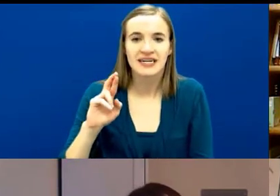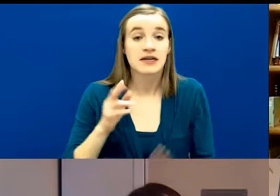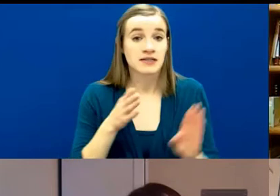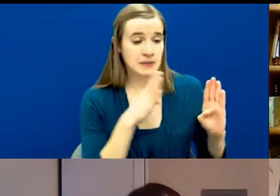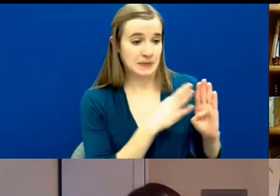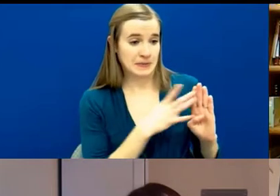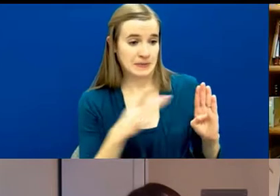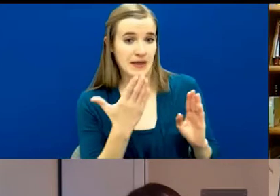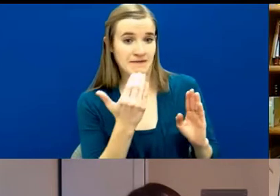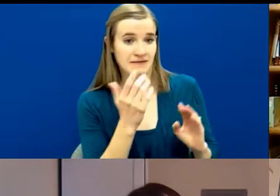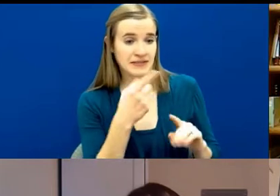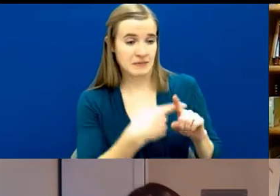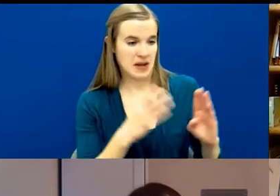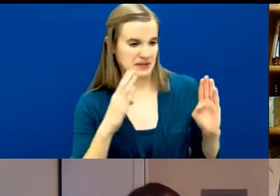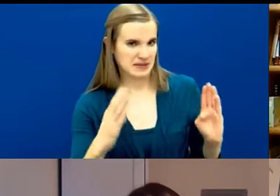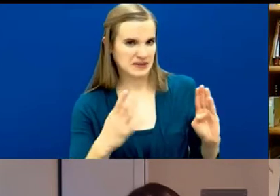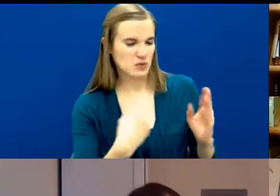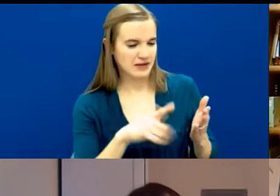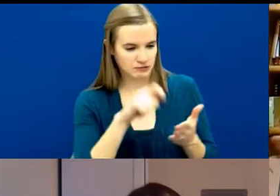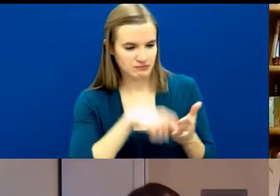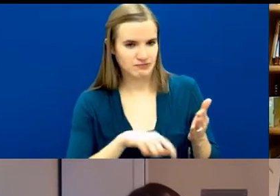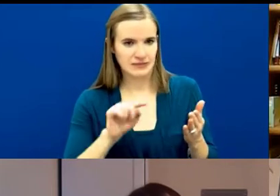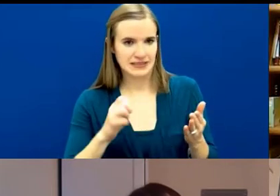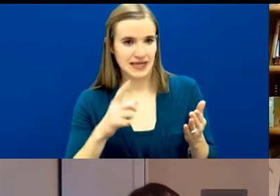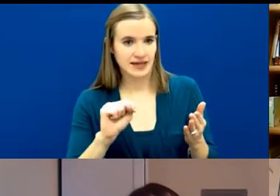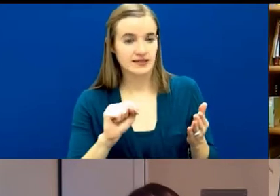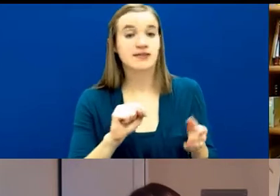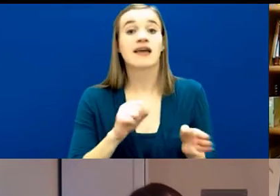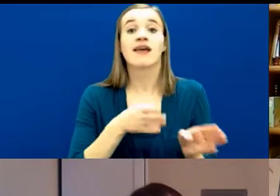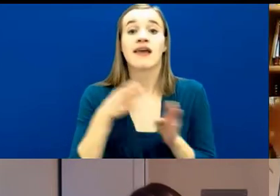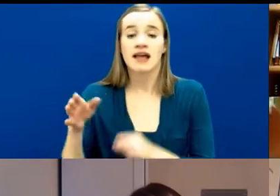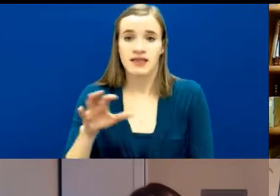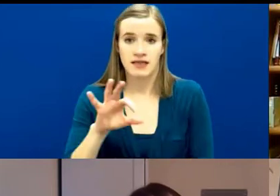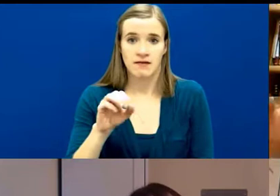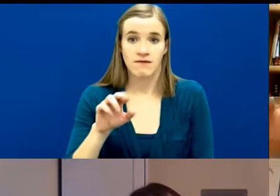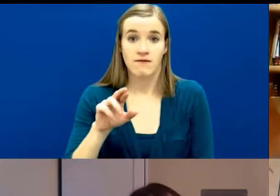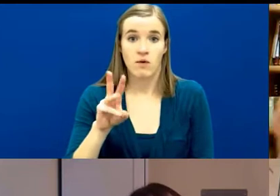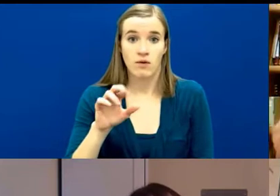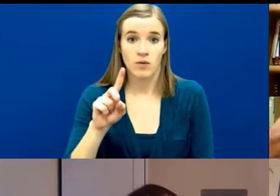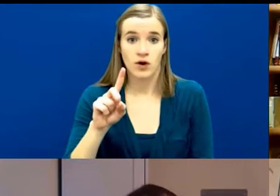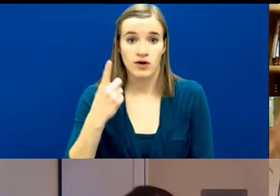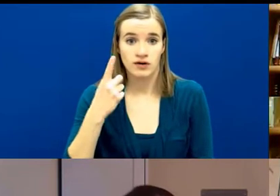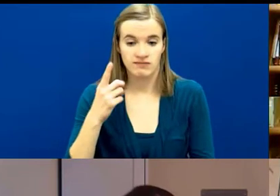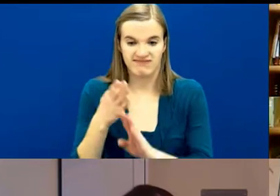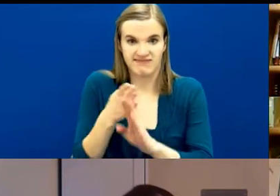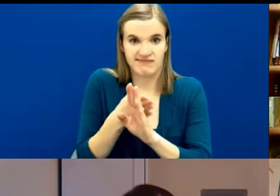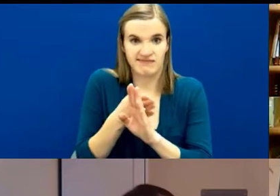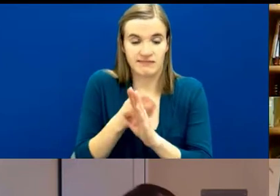wrote the foreword for the book. But that all happened- she did that later. So for her, it was a very long and stretched out process, because she